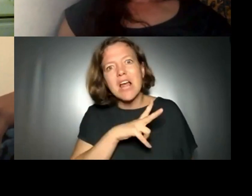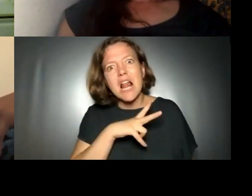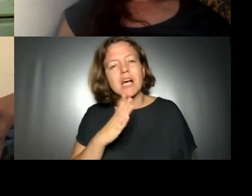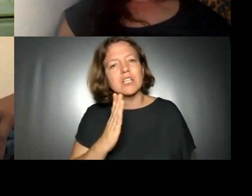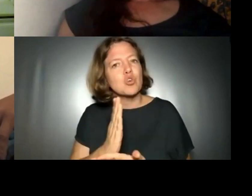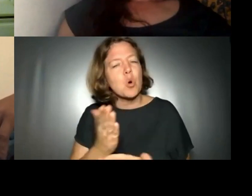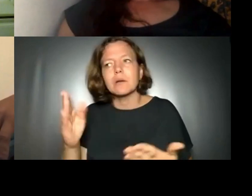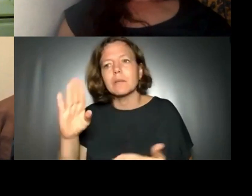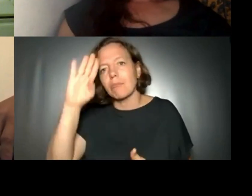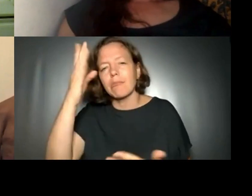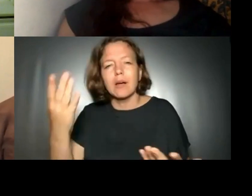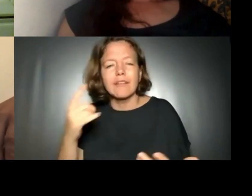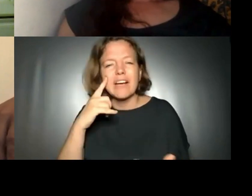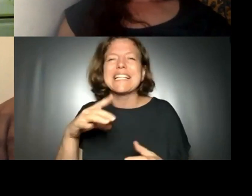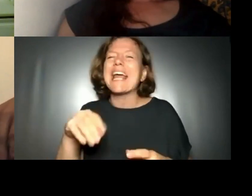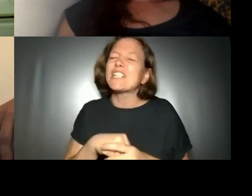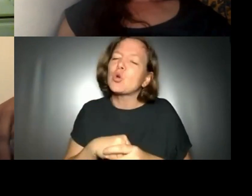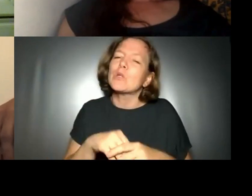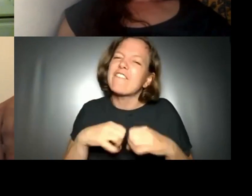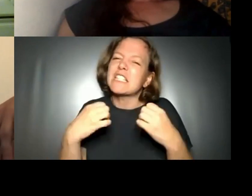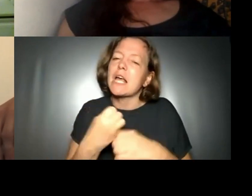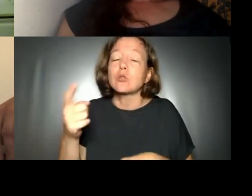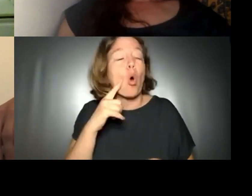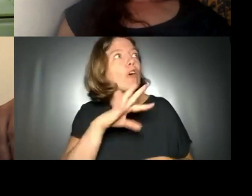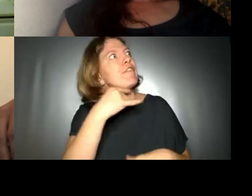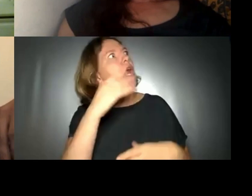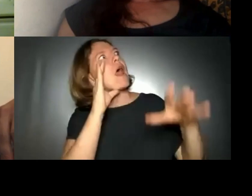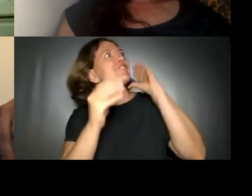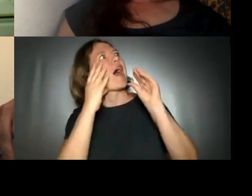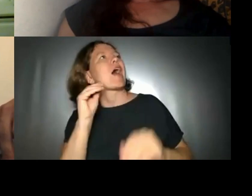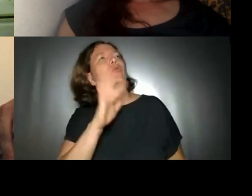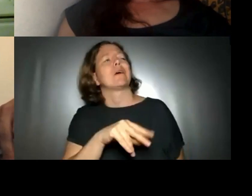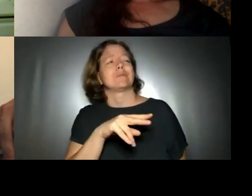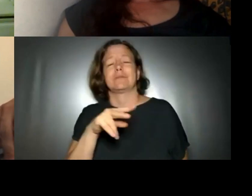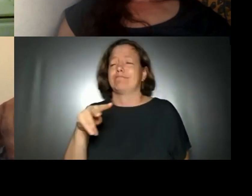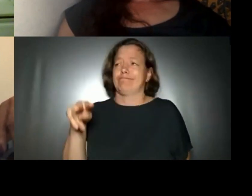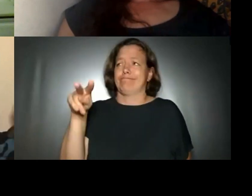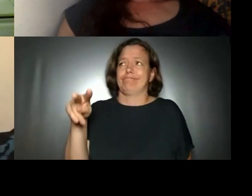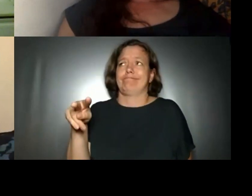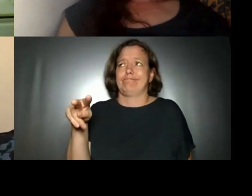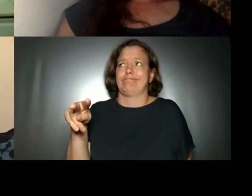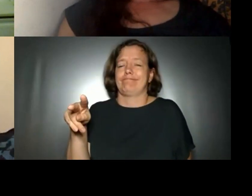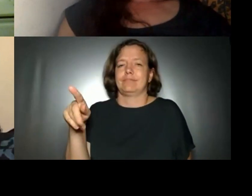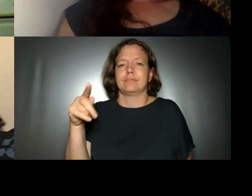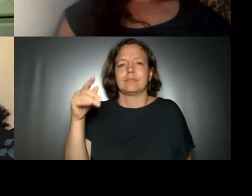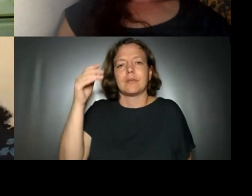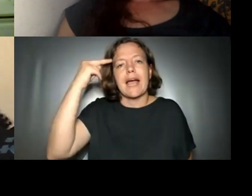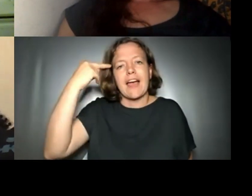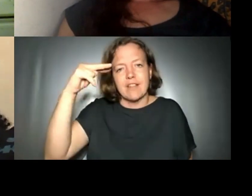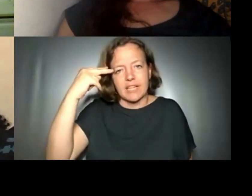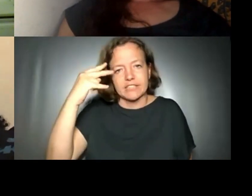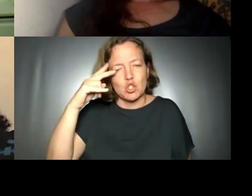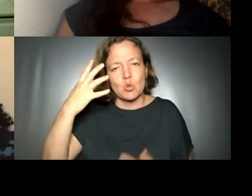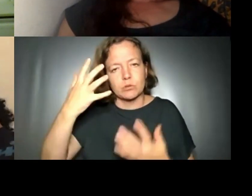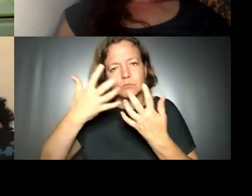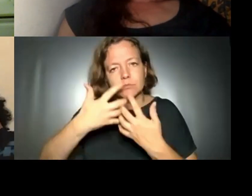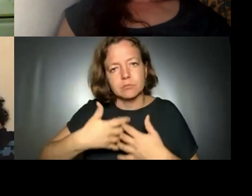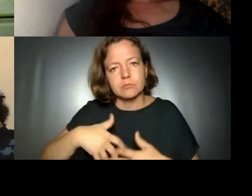in so-called inclusive settings or whatever. It is if they're reflected about non-disabled privileges and ableism.